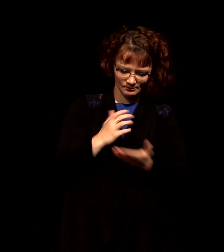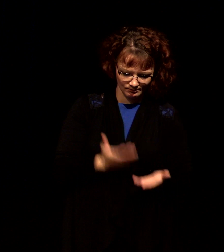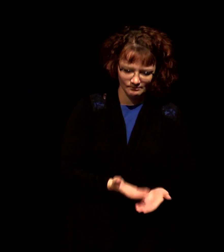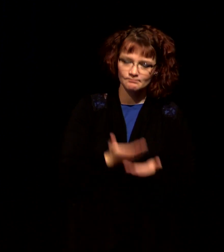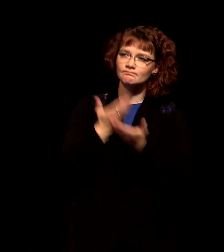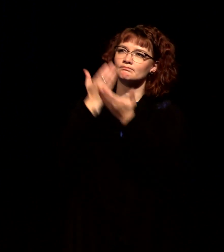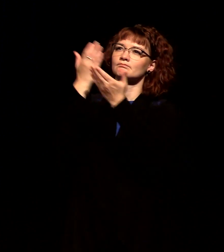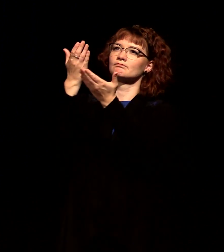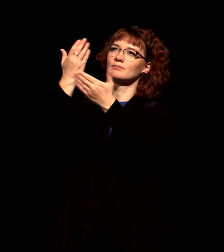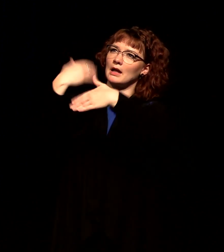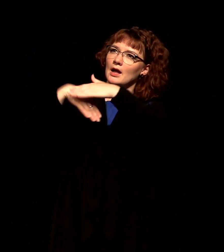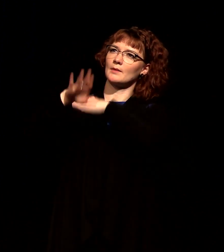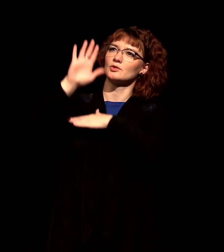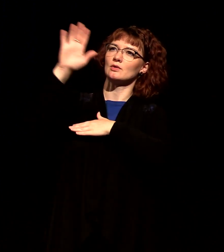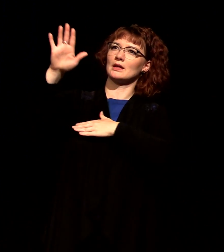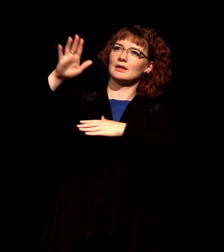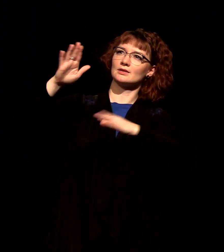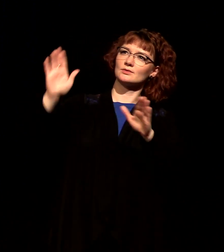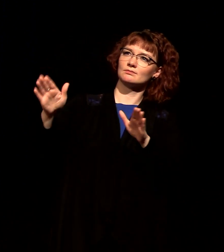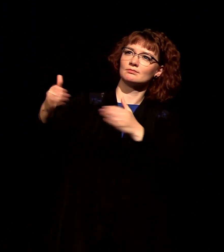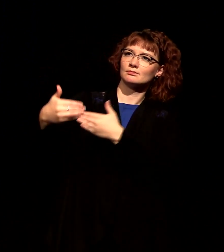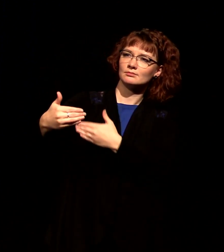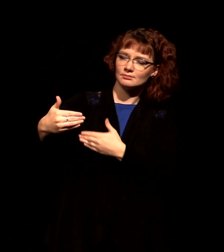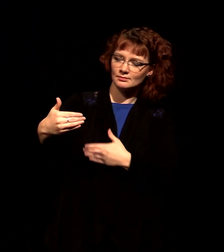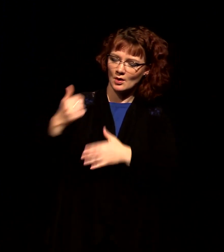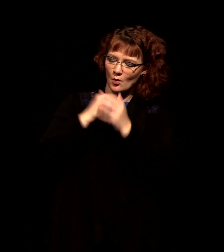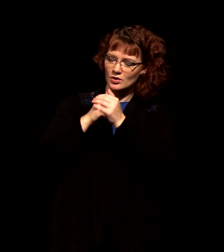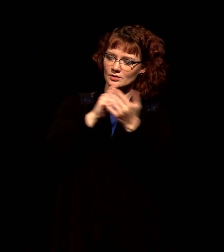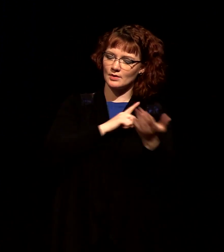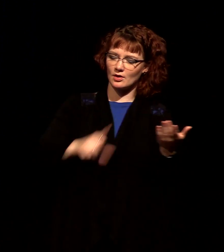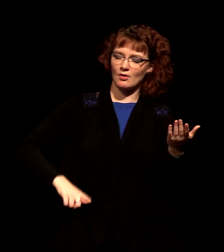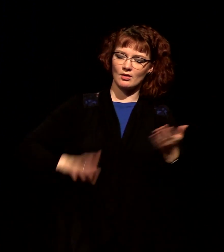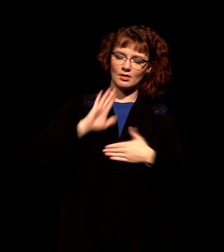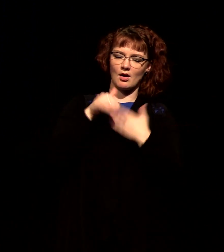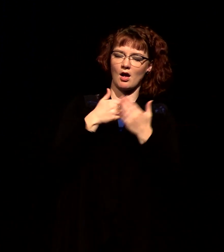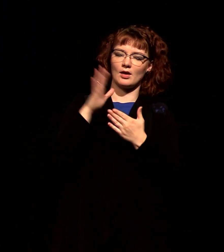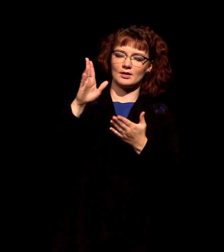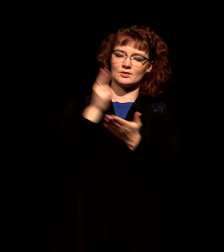His holy splendor. Let all the earth tremble before him. Tell